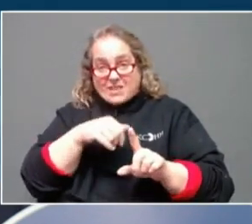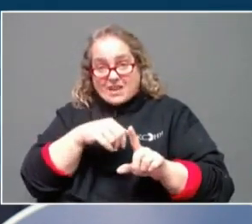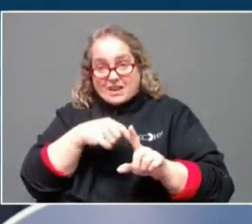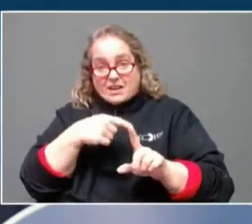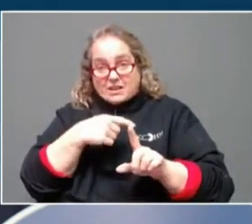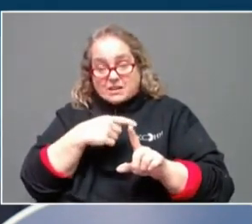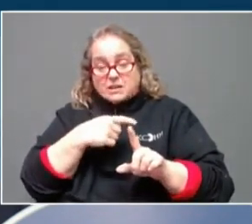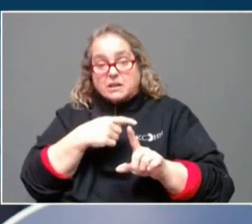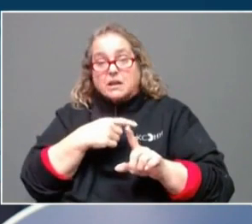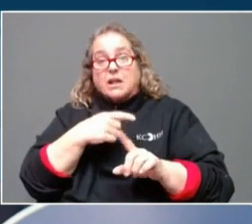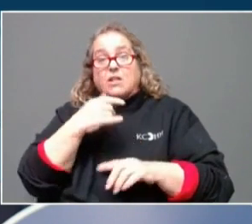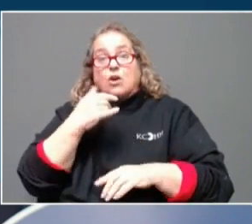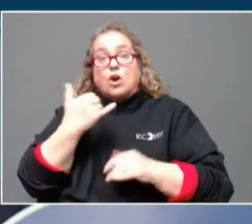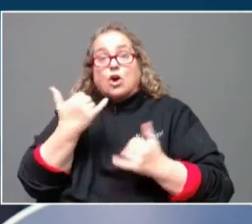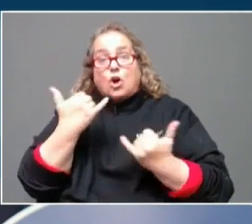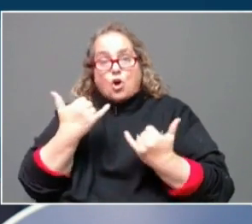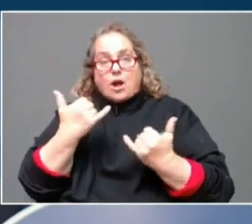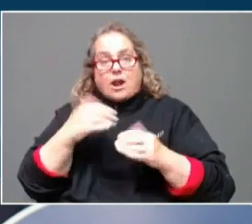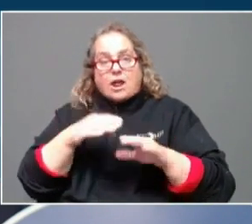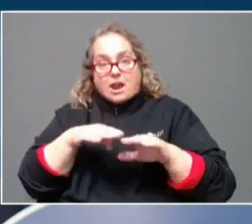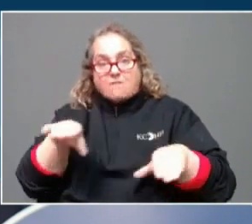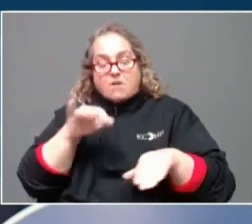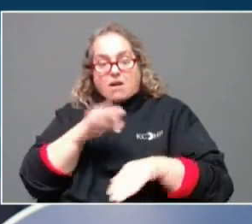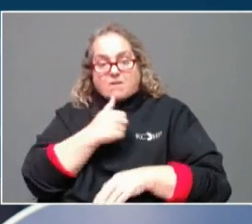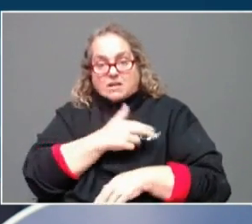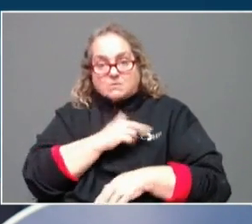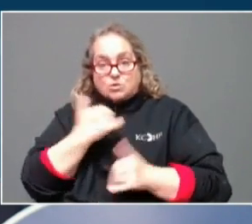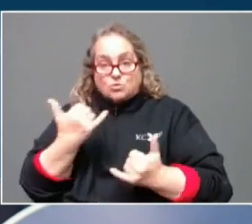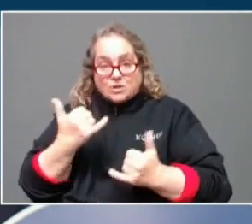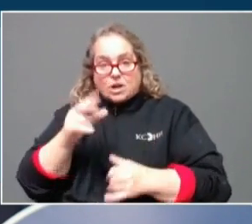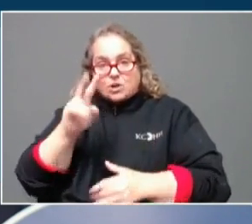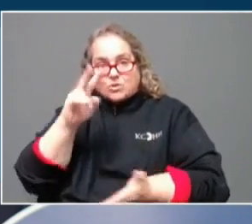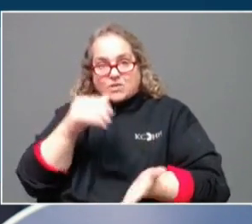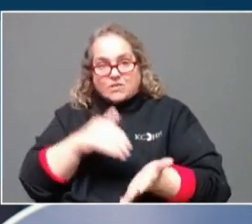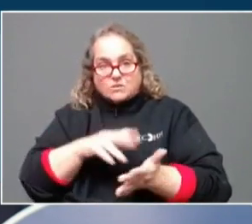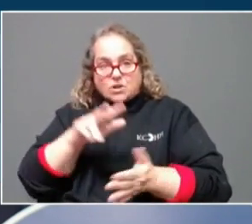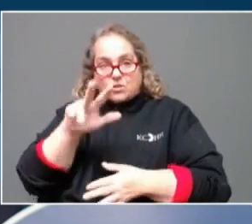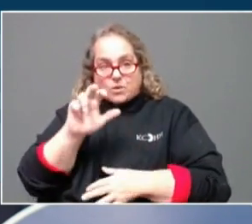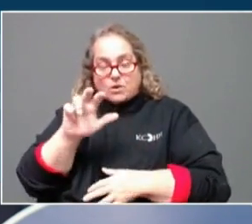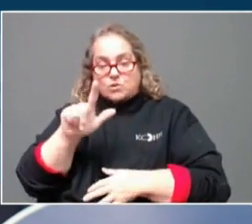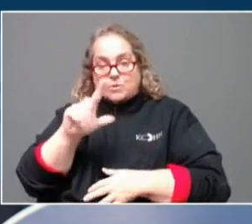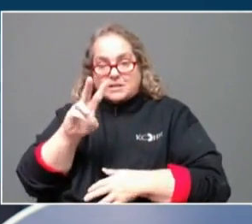hospitalization. So for today it's 2326 people in the hospital. There was a